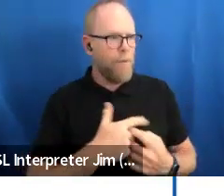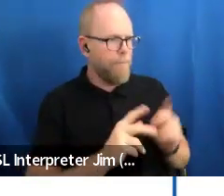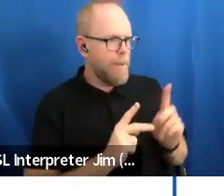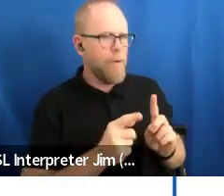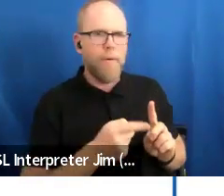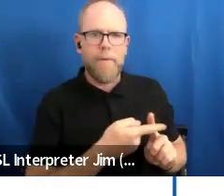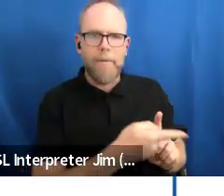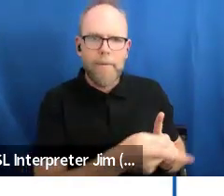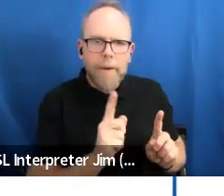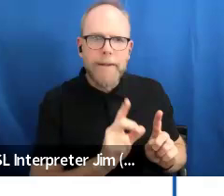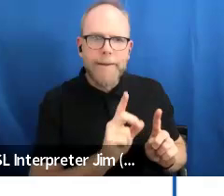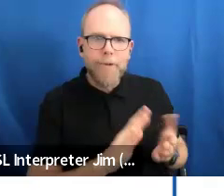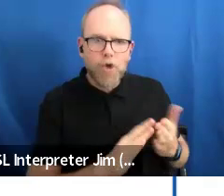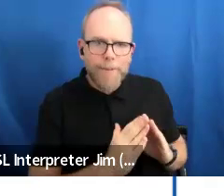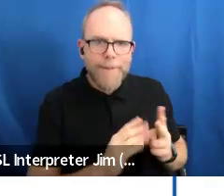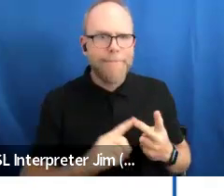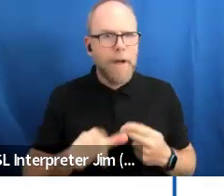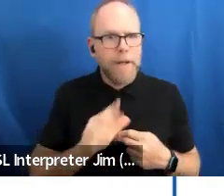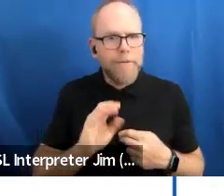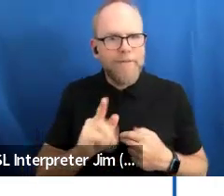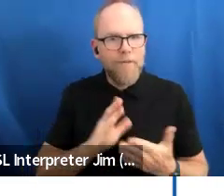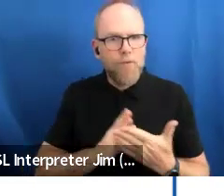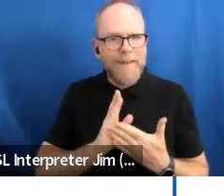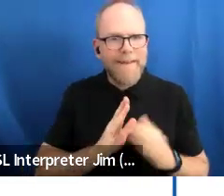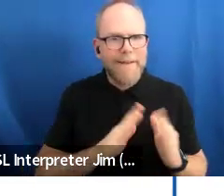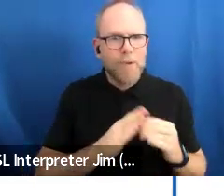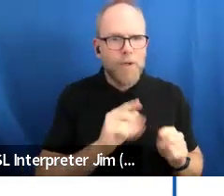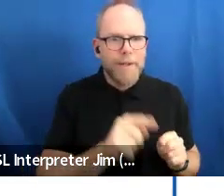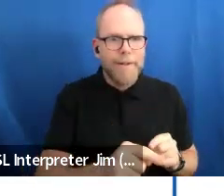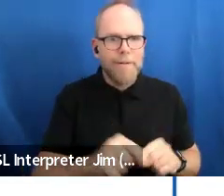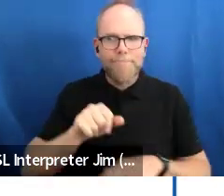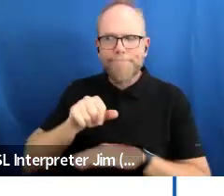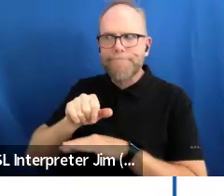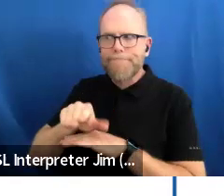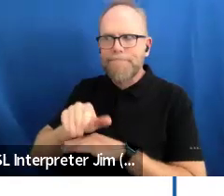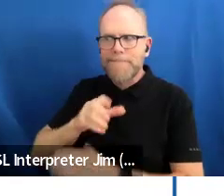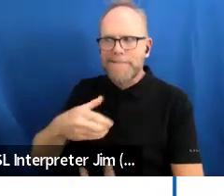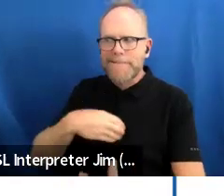or from the other civil rights communities. So I think it's really difficult because people in